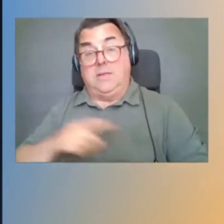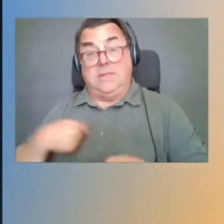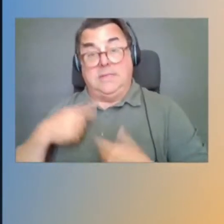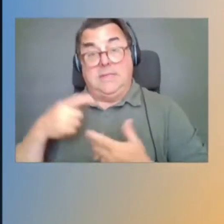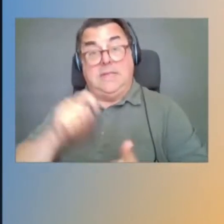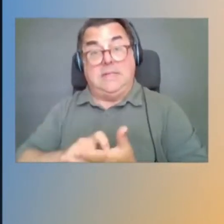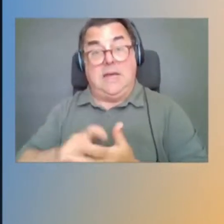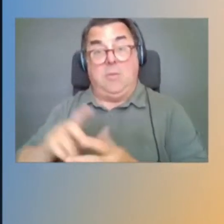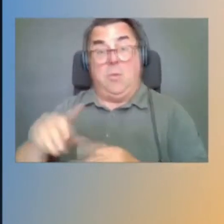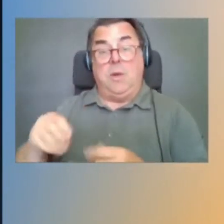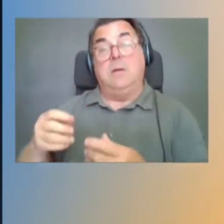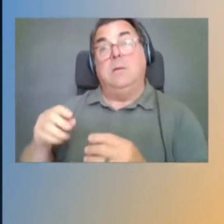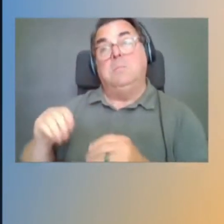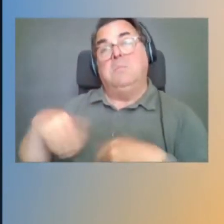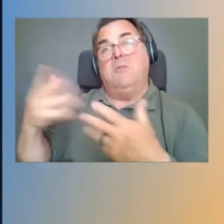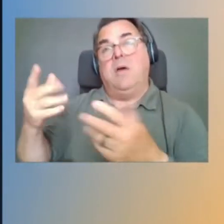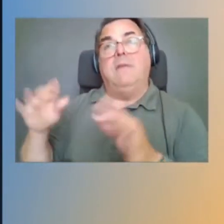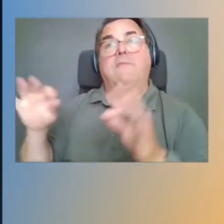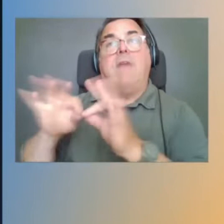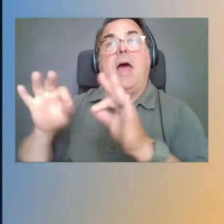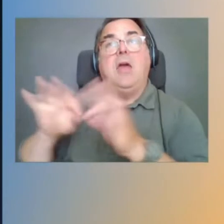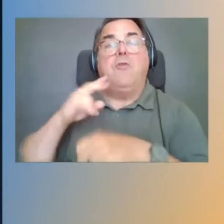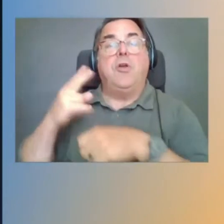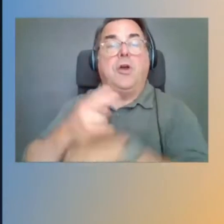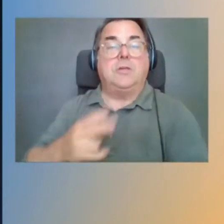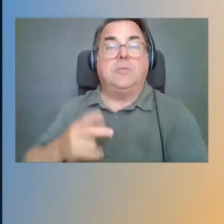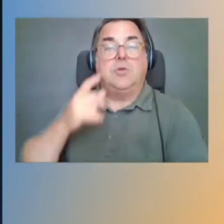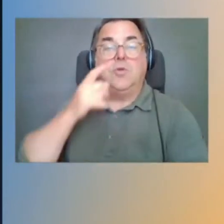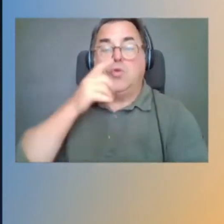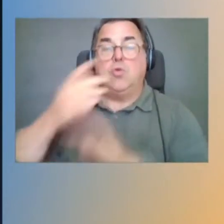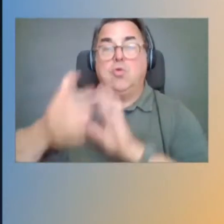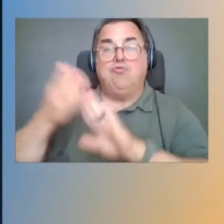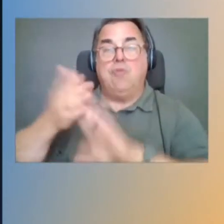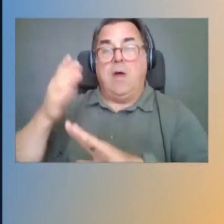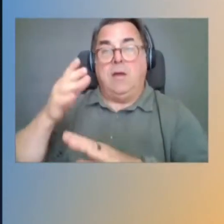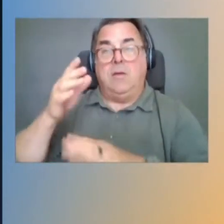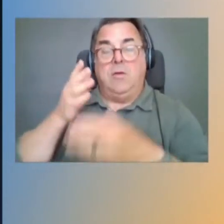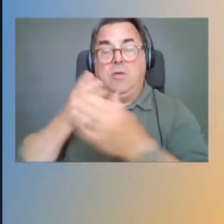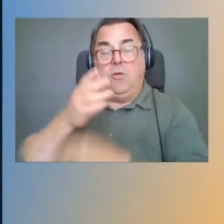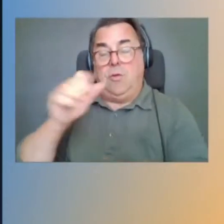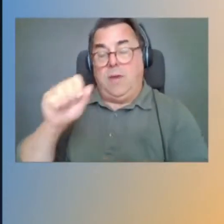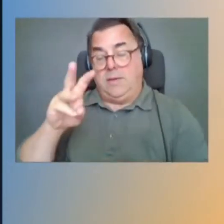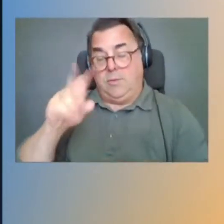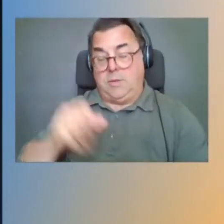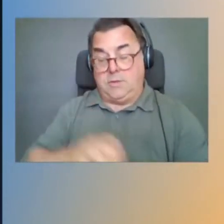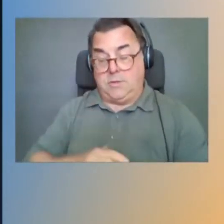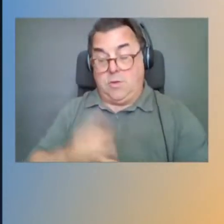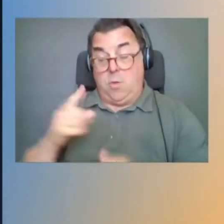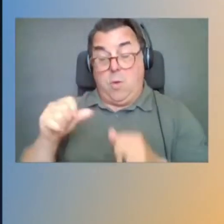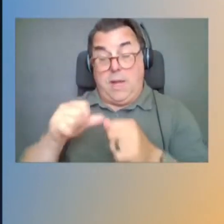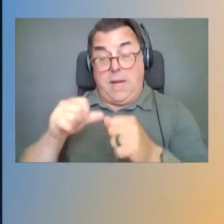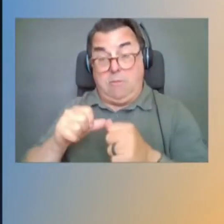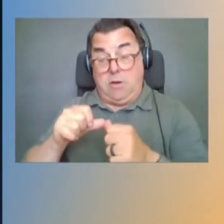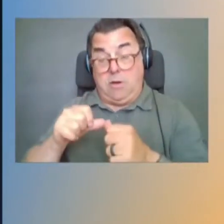to our customers running their workload on AWS. In one of the areas that we pay a lot of focus and attention